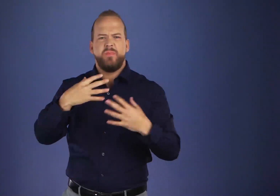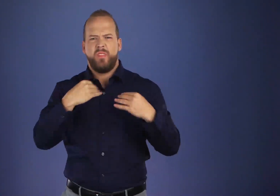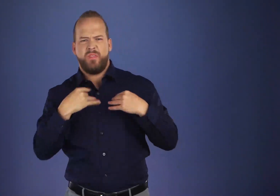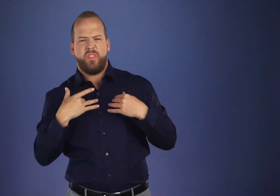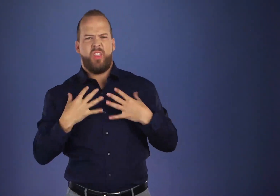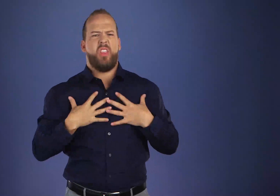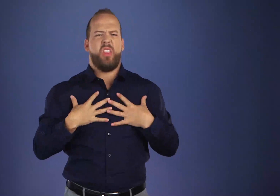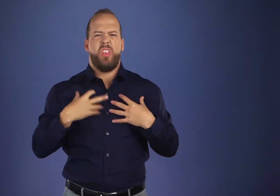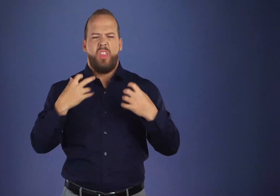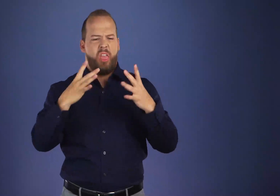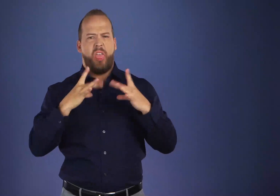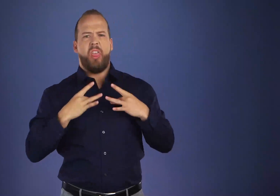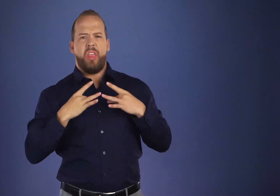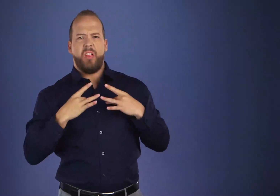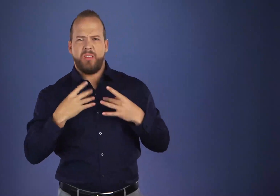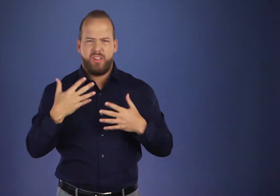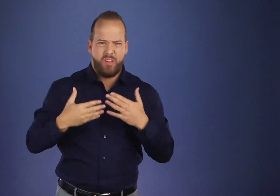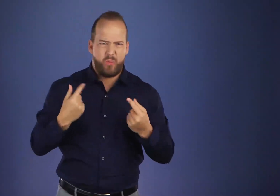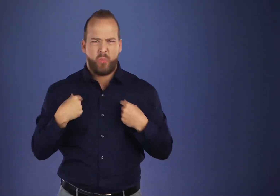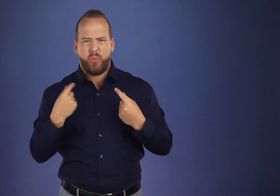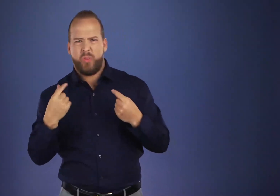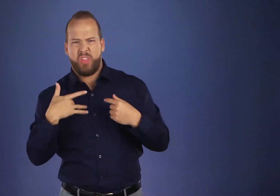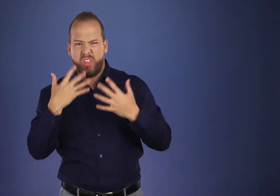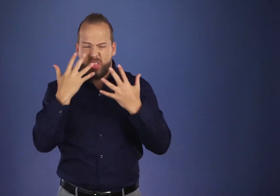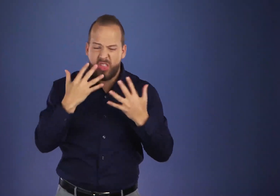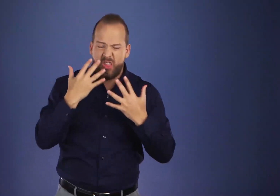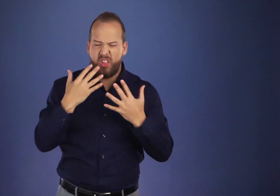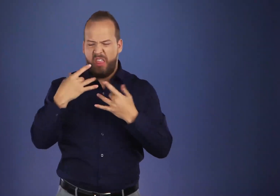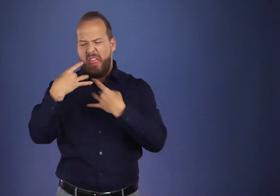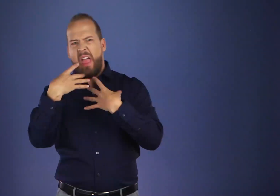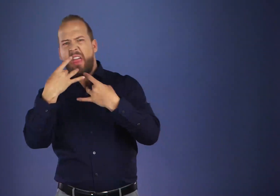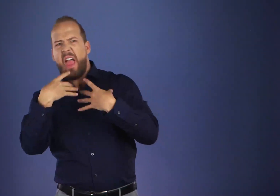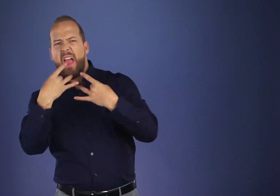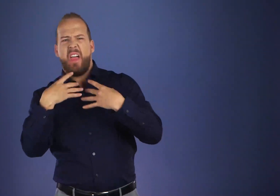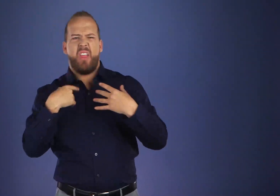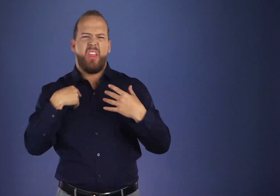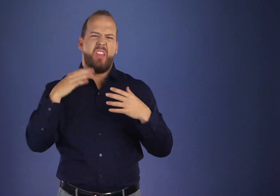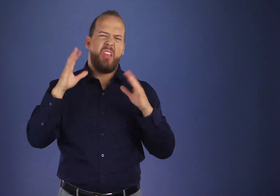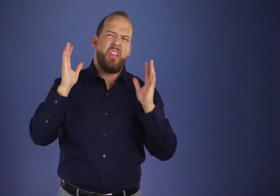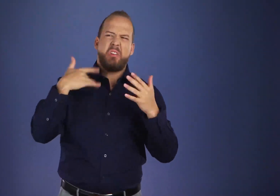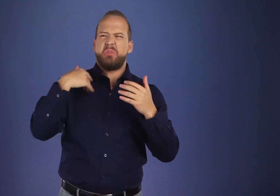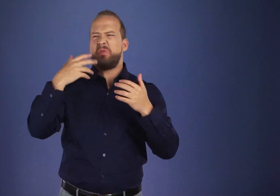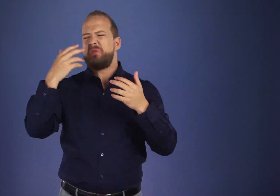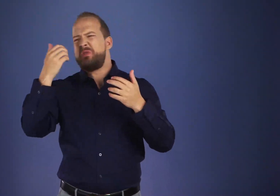Bitterness still overpowers him when he broods upon those he still envies or hates.